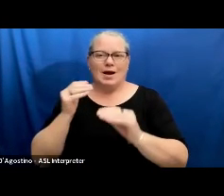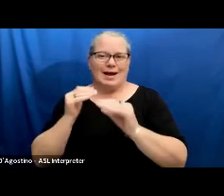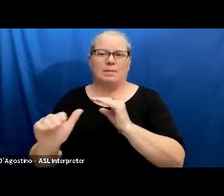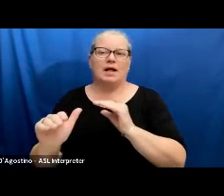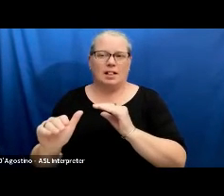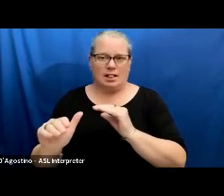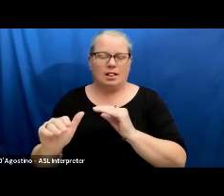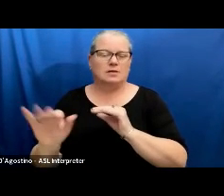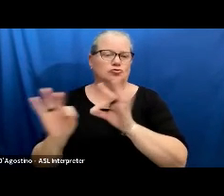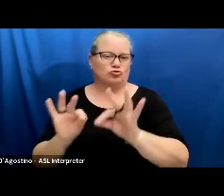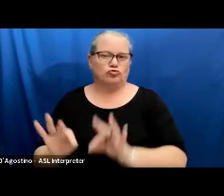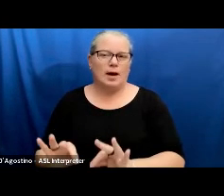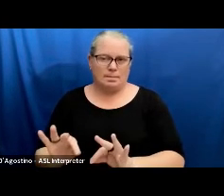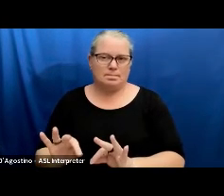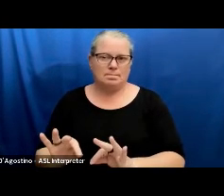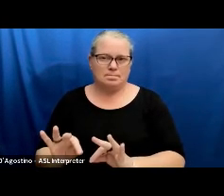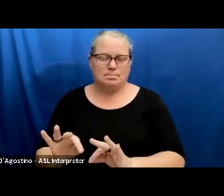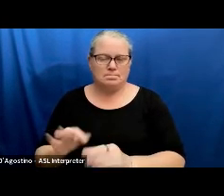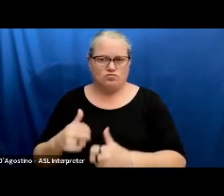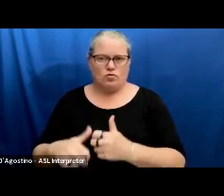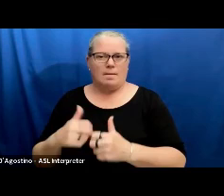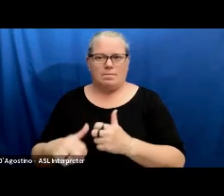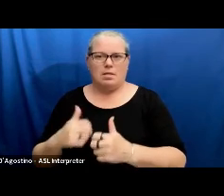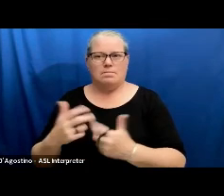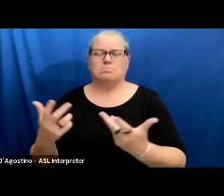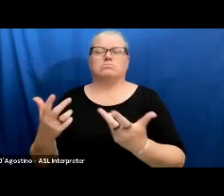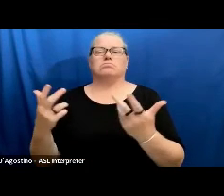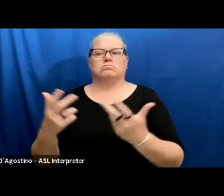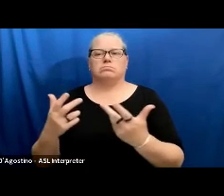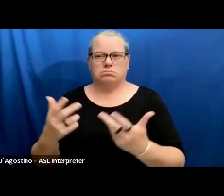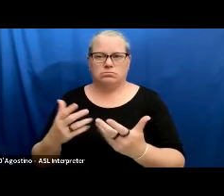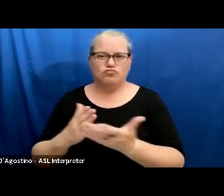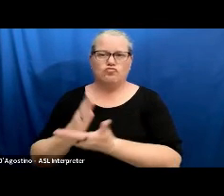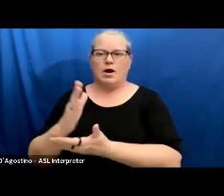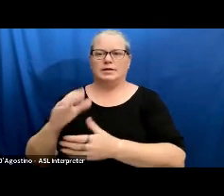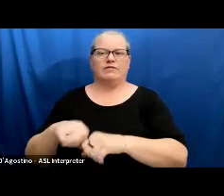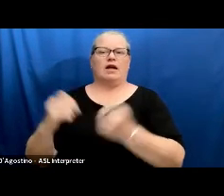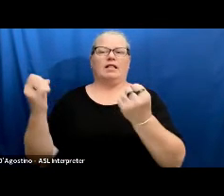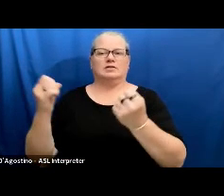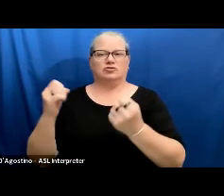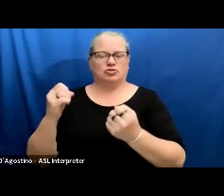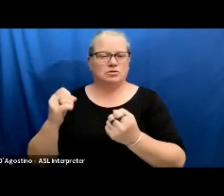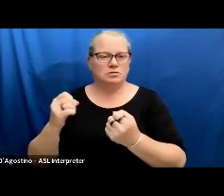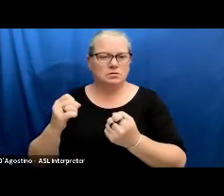the voting rights violation they experienced and to ask the department of justice to investigate